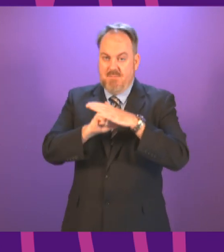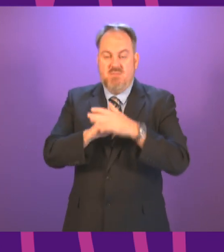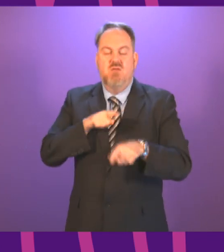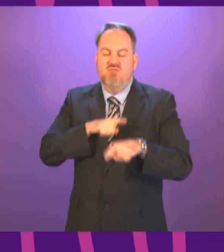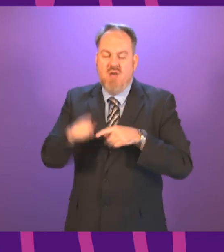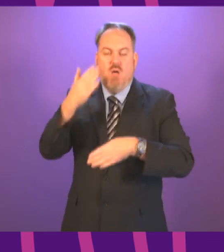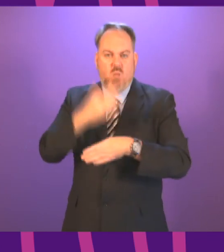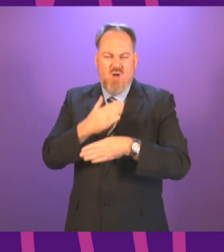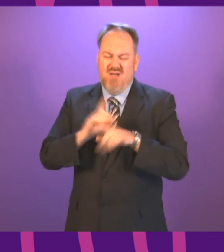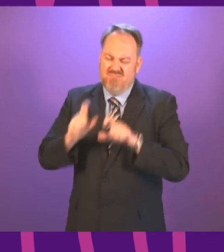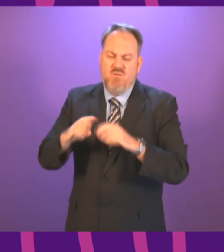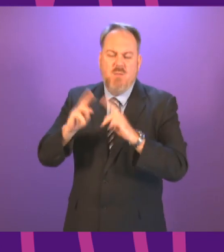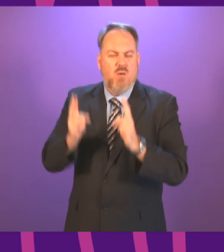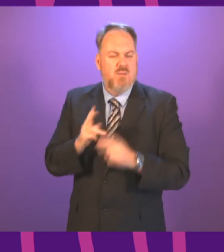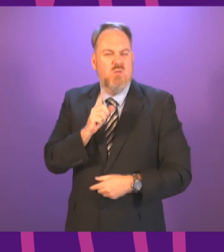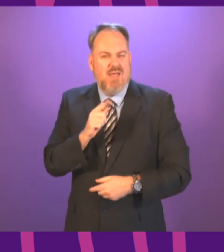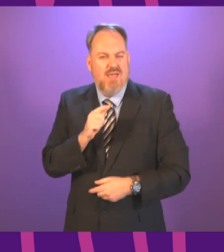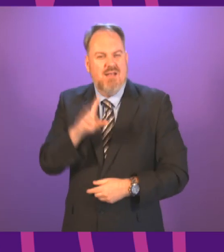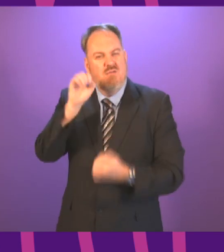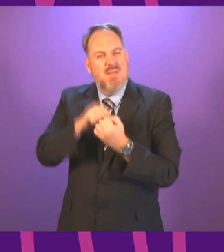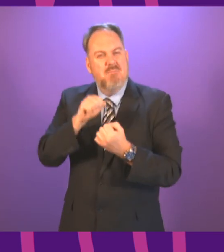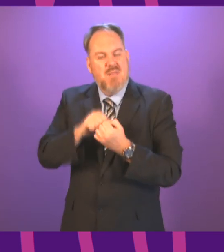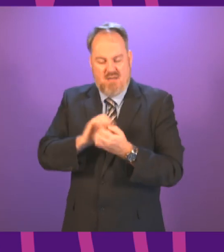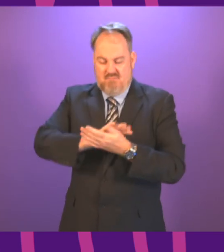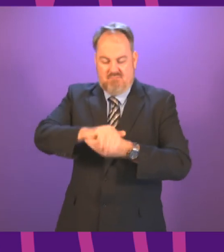You should work from home if you can and everybody should remember the rules encapsulated in